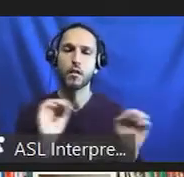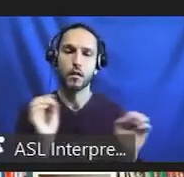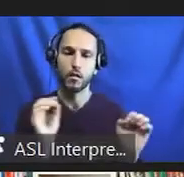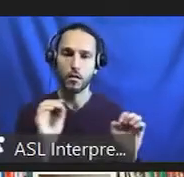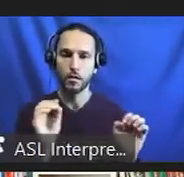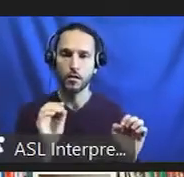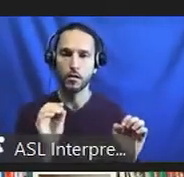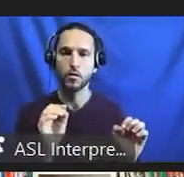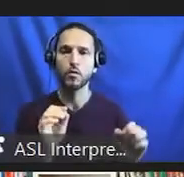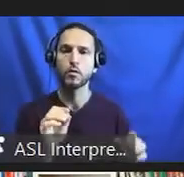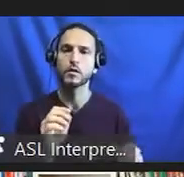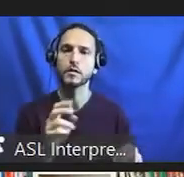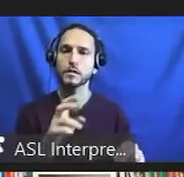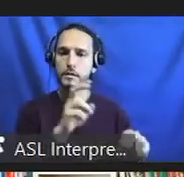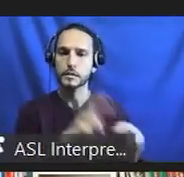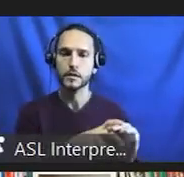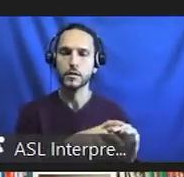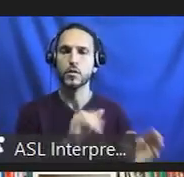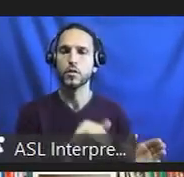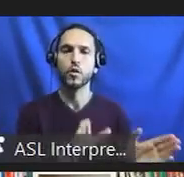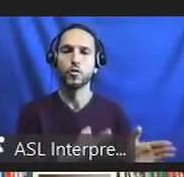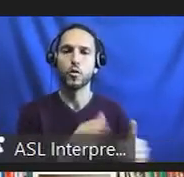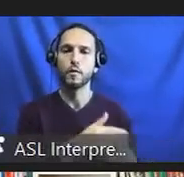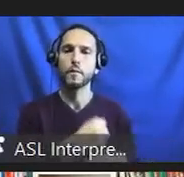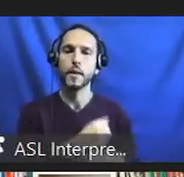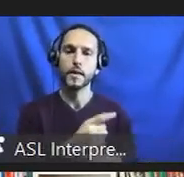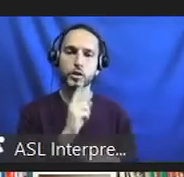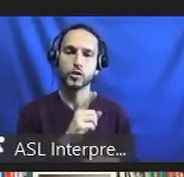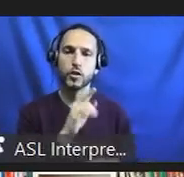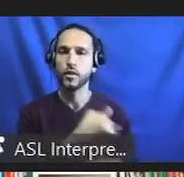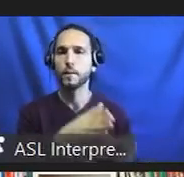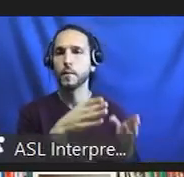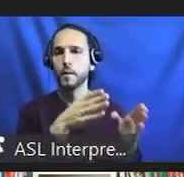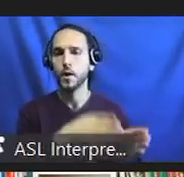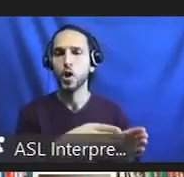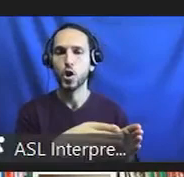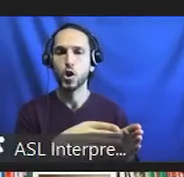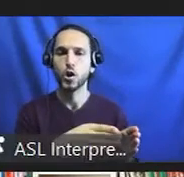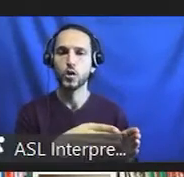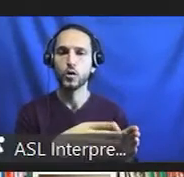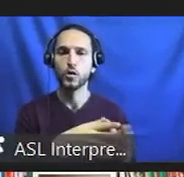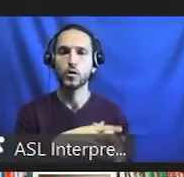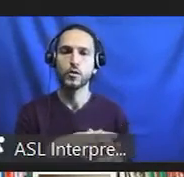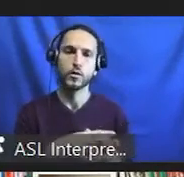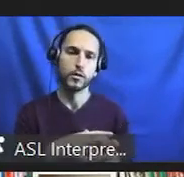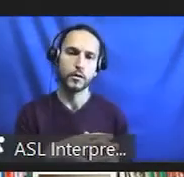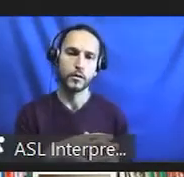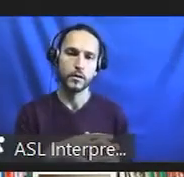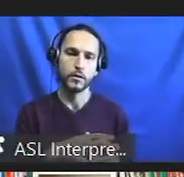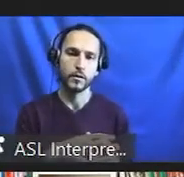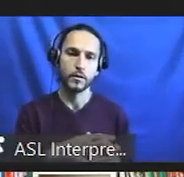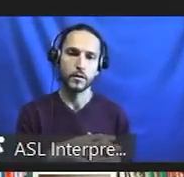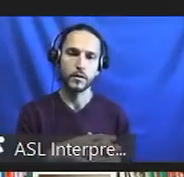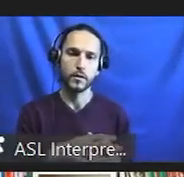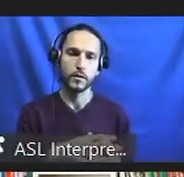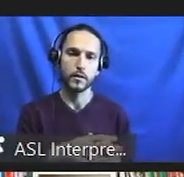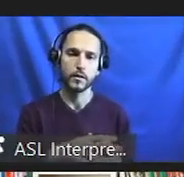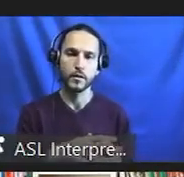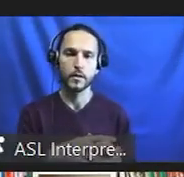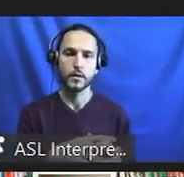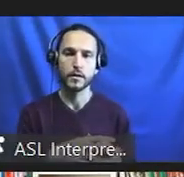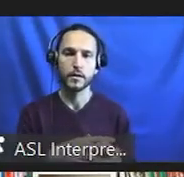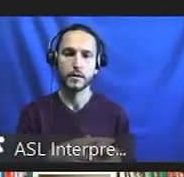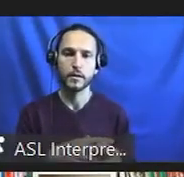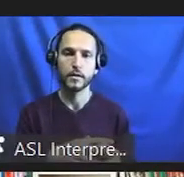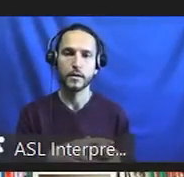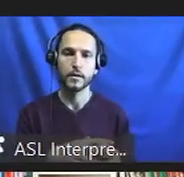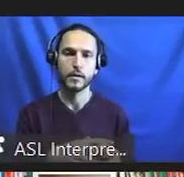in the room making sure that the person is not